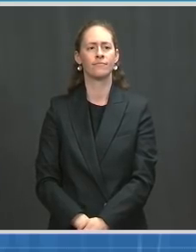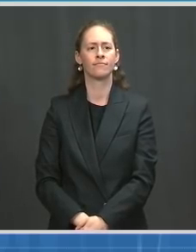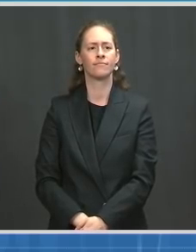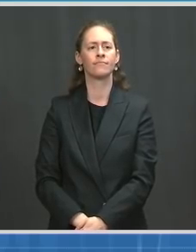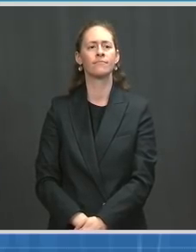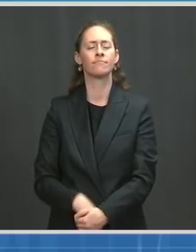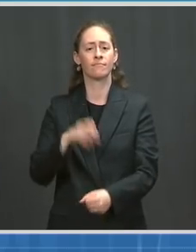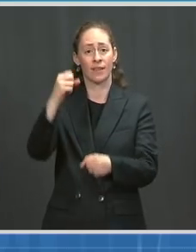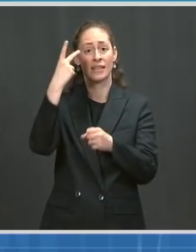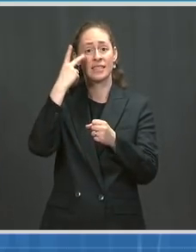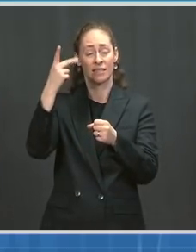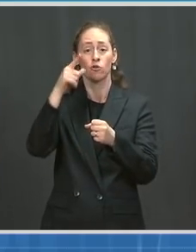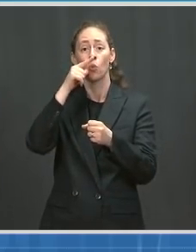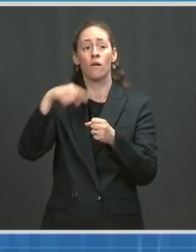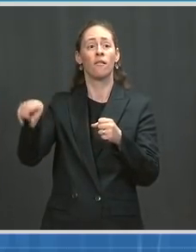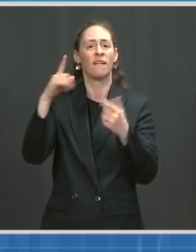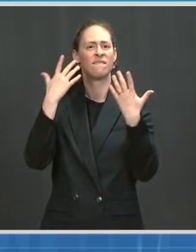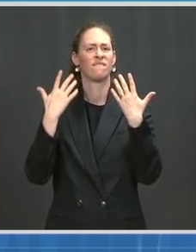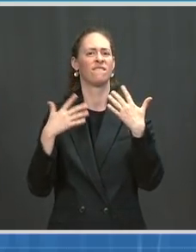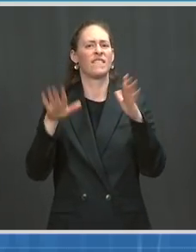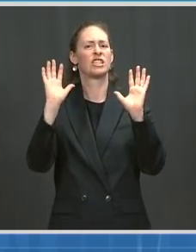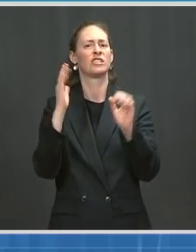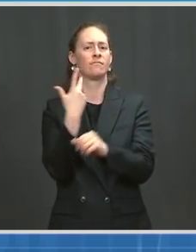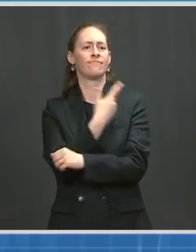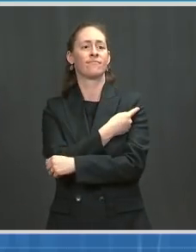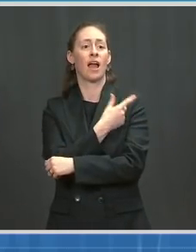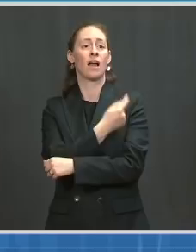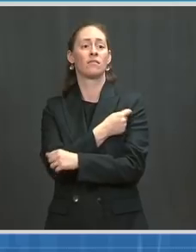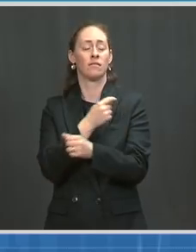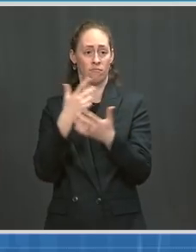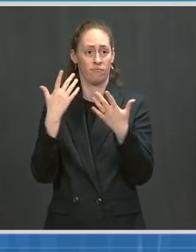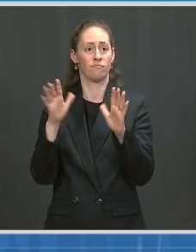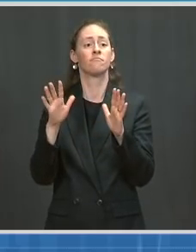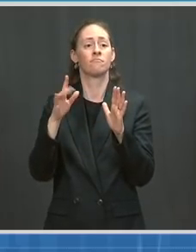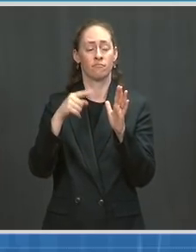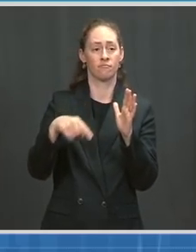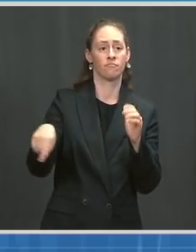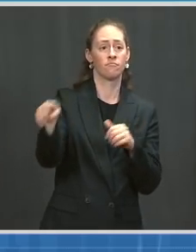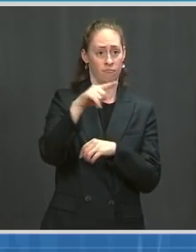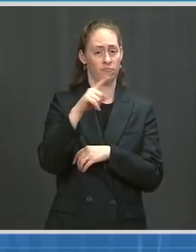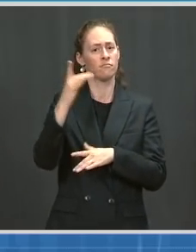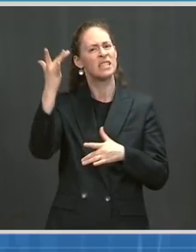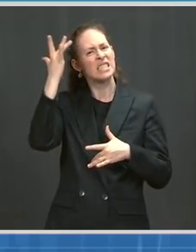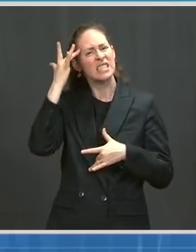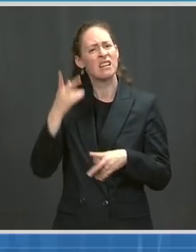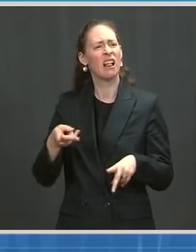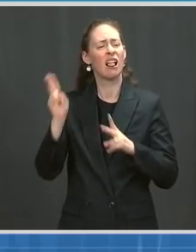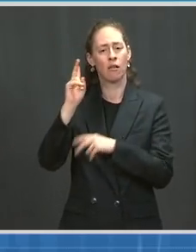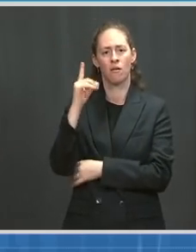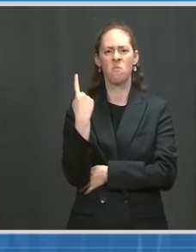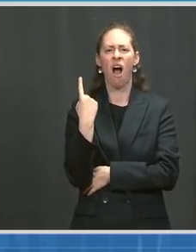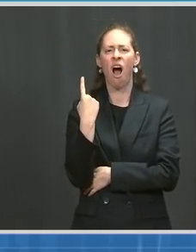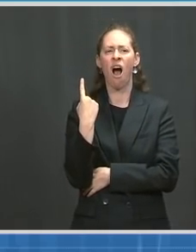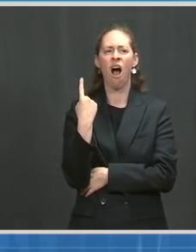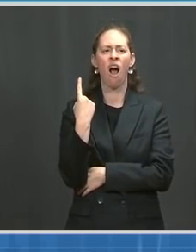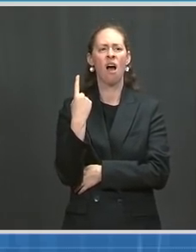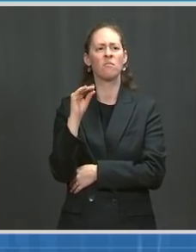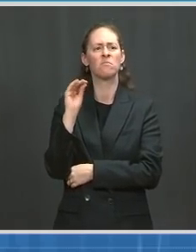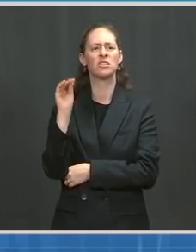there was a 1 percent infection within 0 to 14 days of the second dose, and practically no infections --